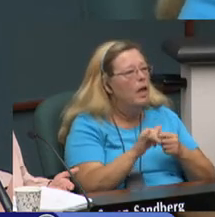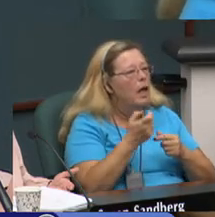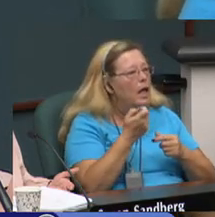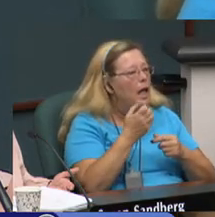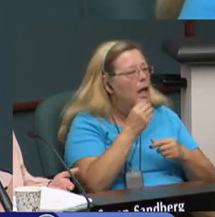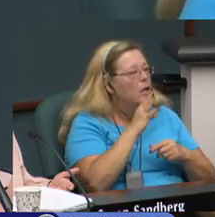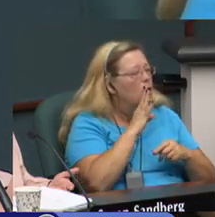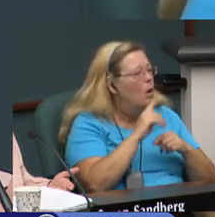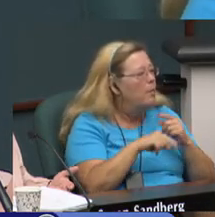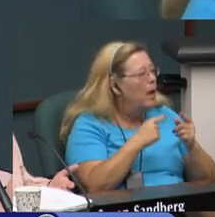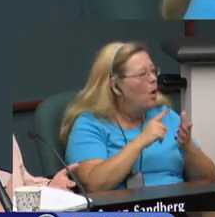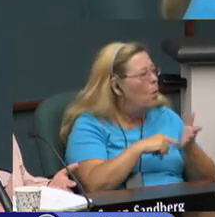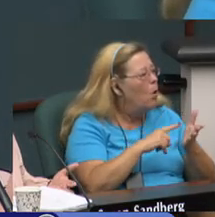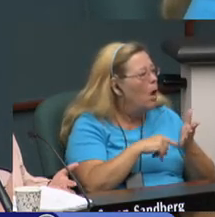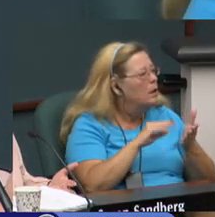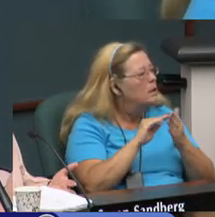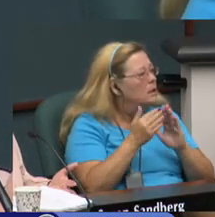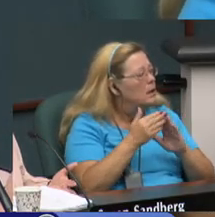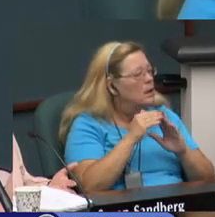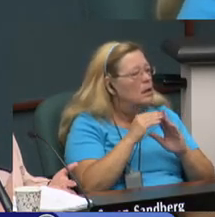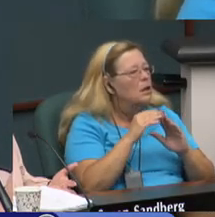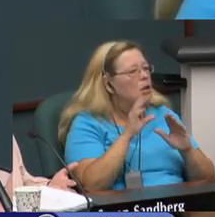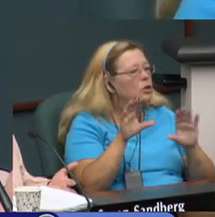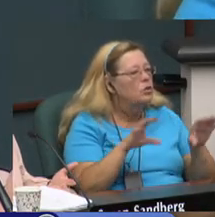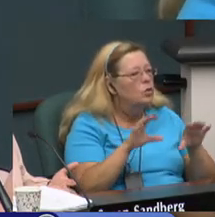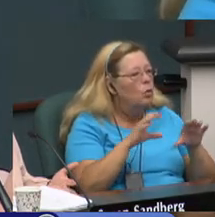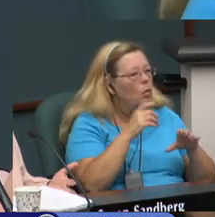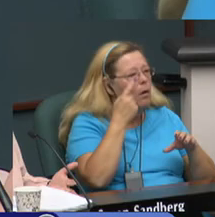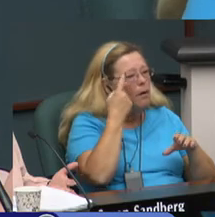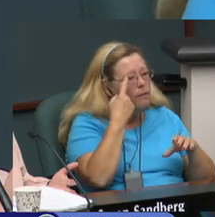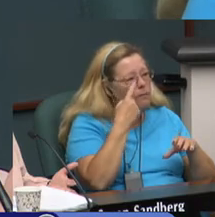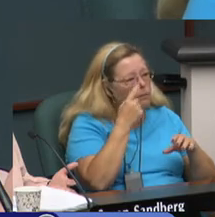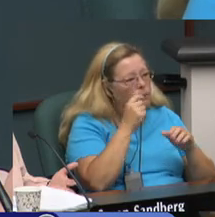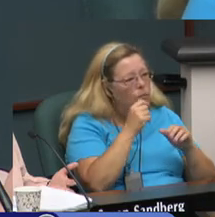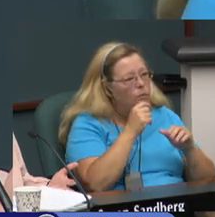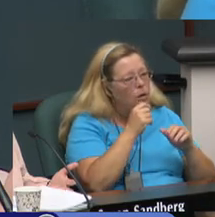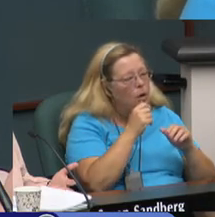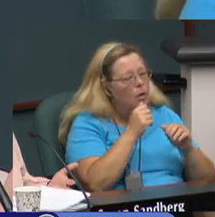what the city is doing in terms of being as transparent as possible with respect